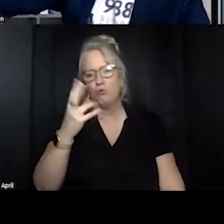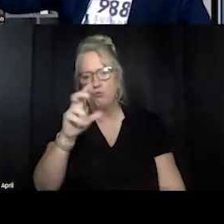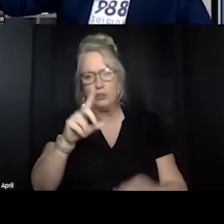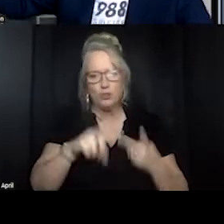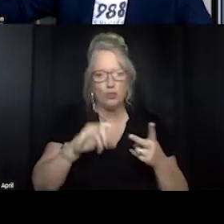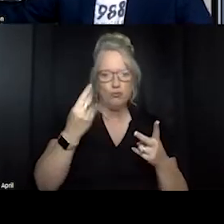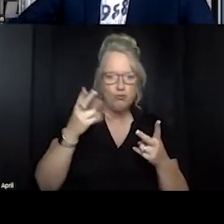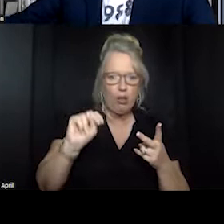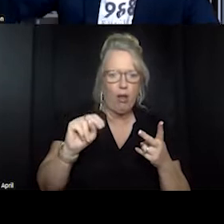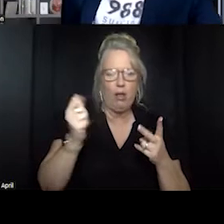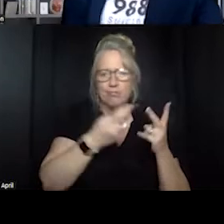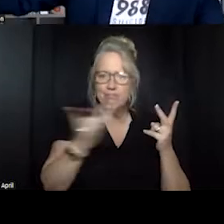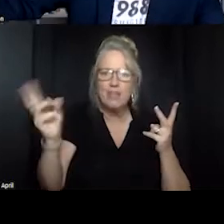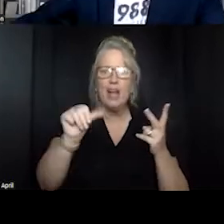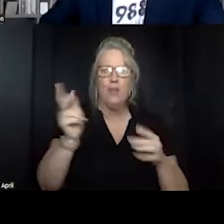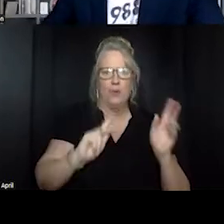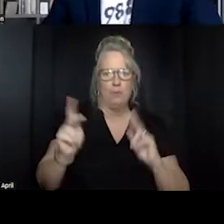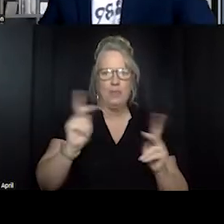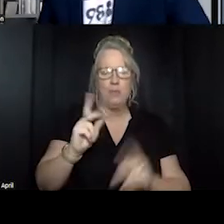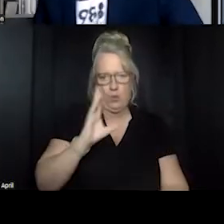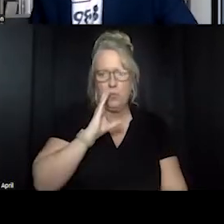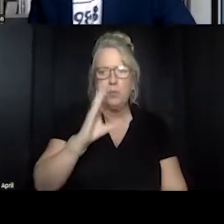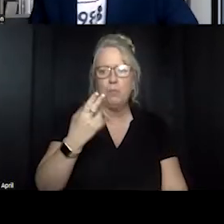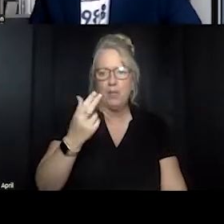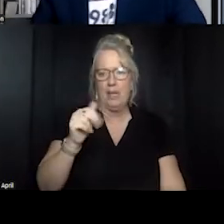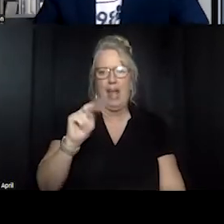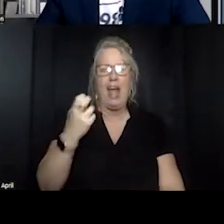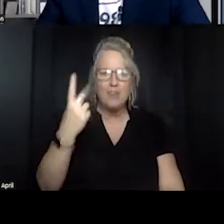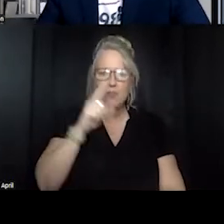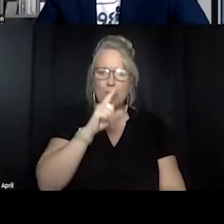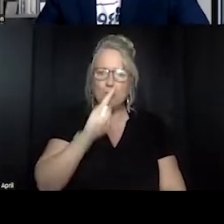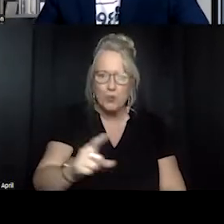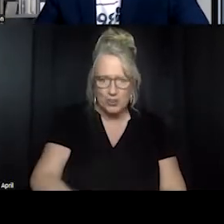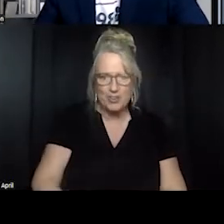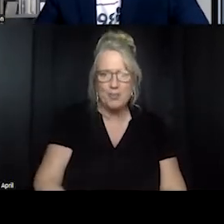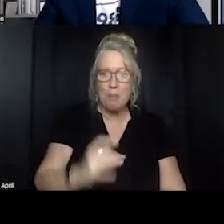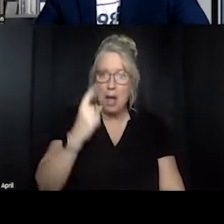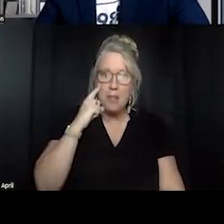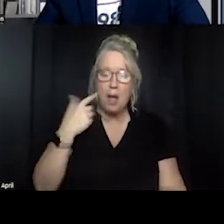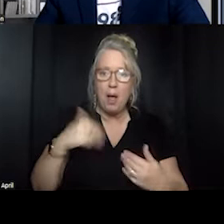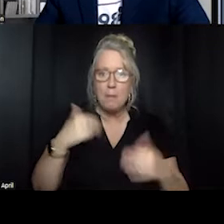PEOPLE. THEN HANNAH, ANGELA FOR SURE. BUT I THOUGHT THIS WAS REALLY, IT MAPPED VERY WELL,